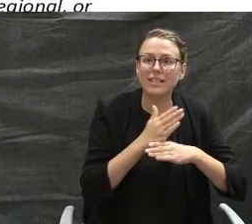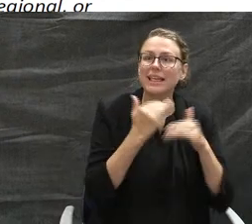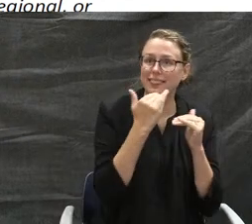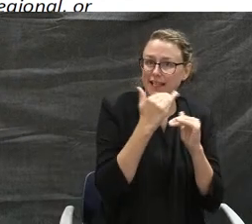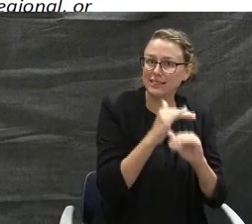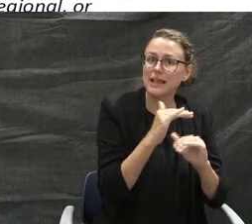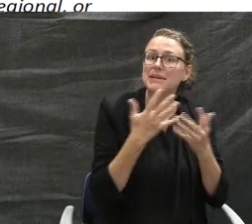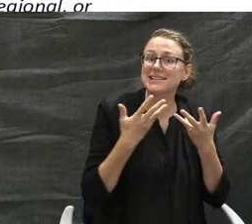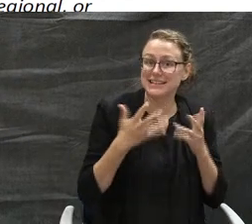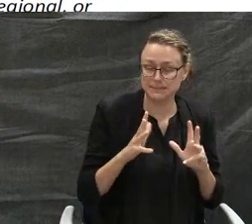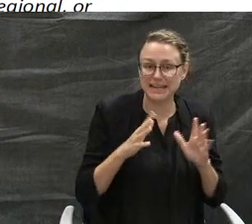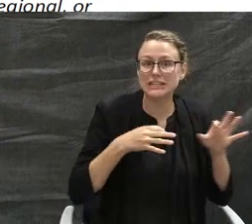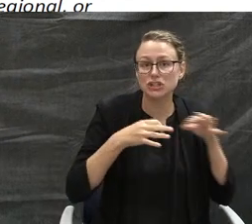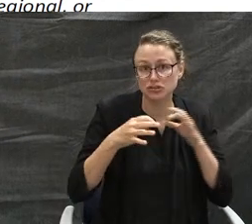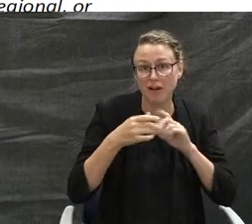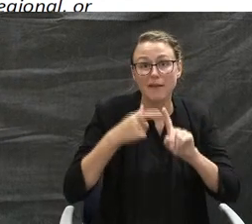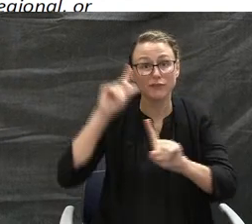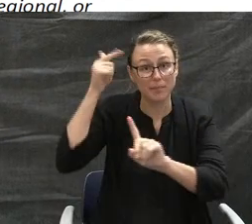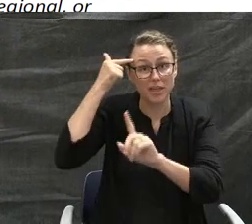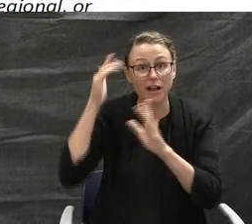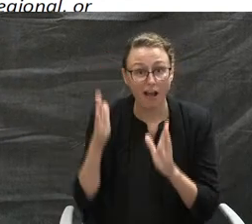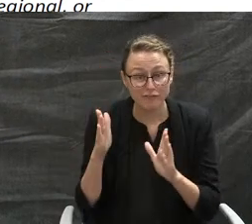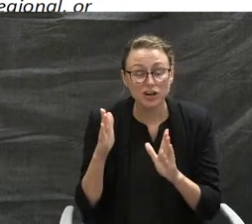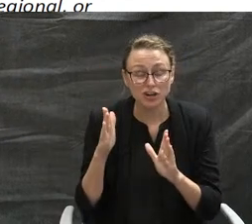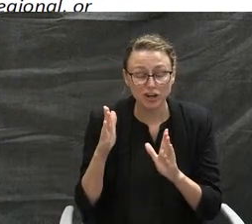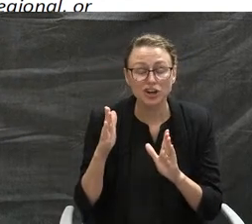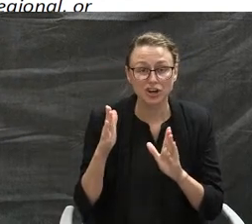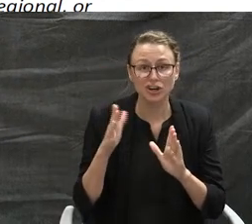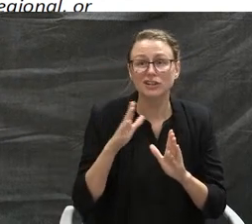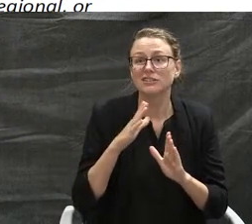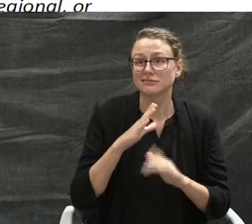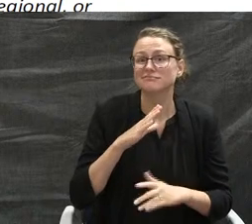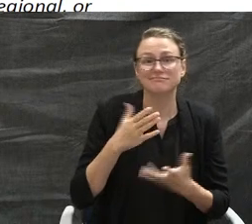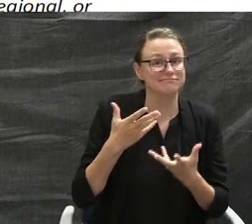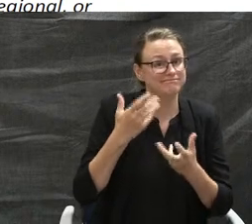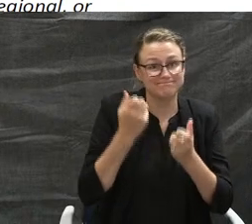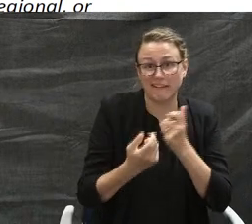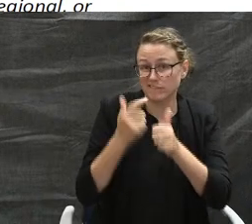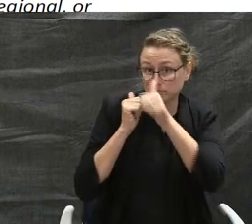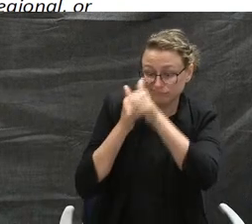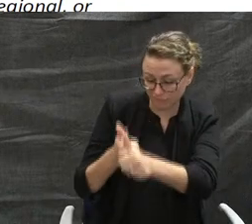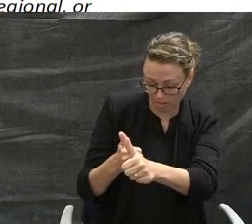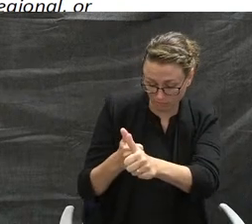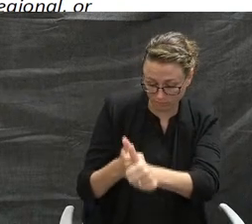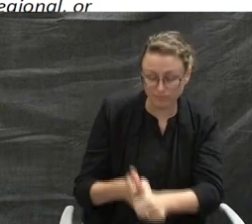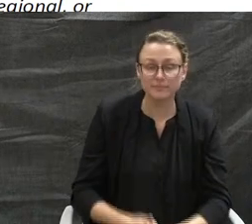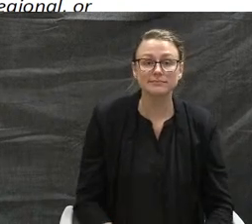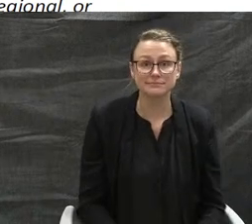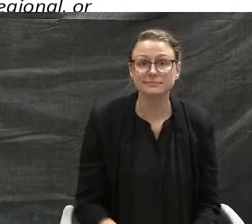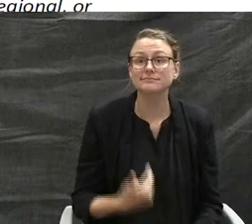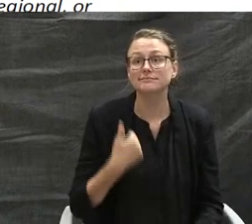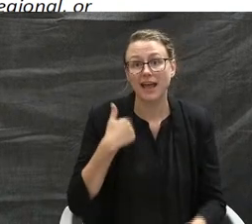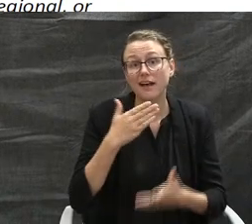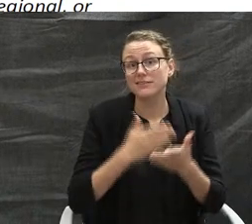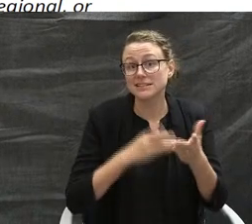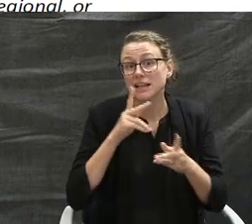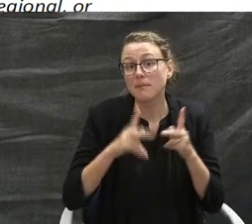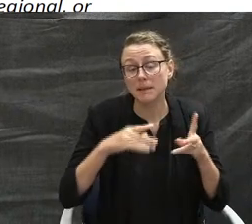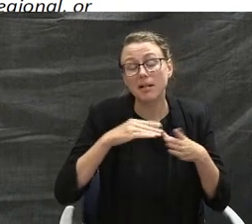described by the governor, an mde that we have to comply with. I have some people in the community arguing that we